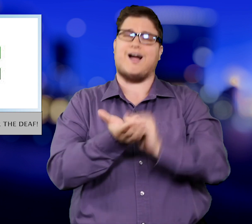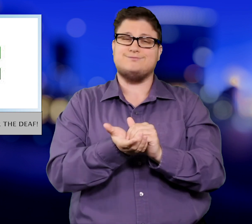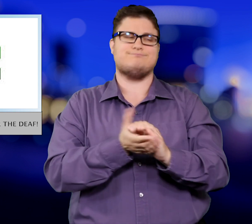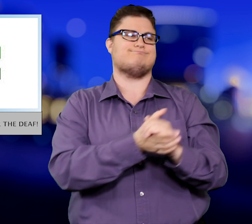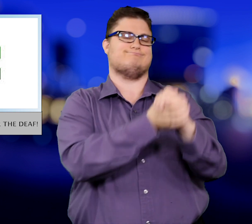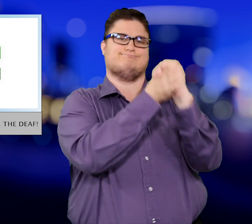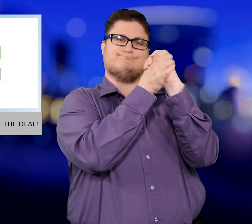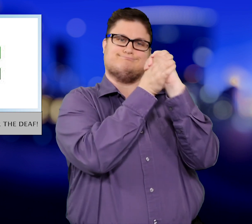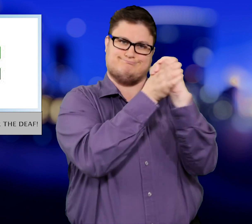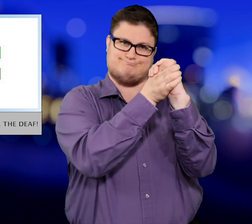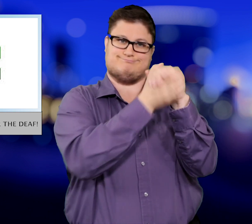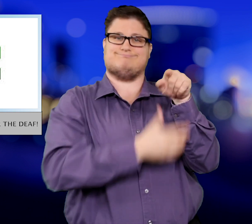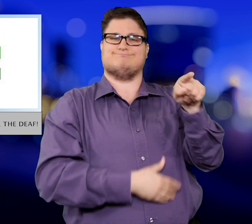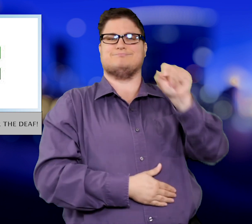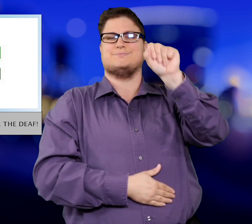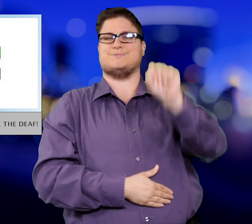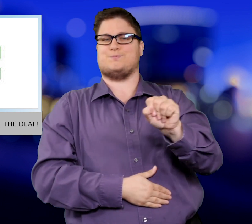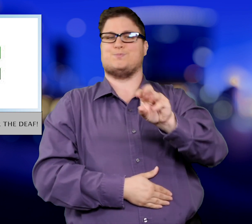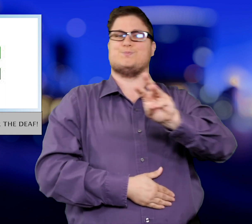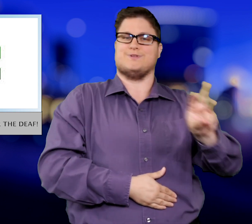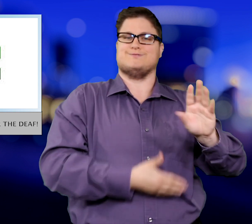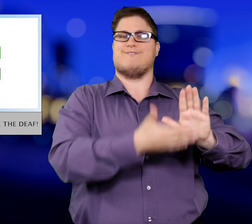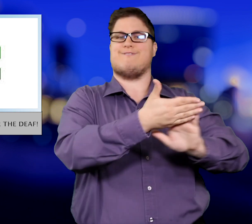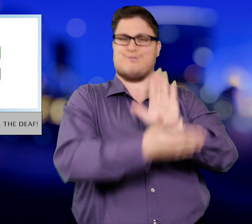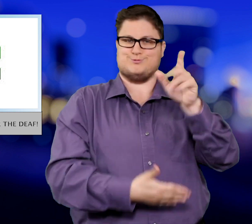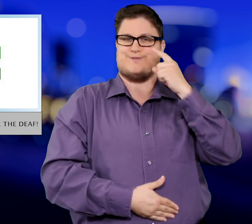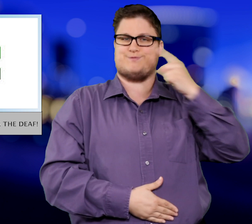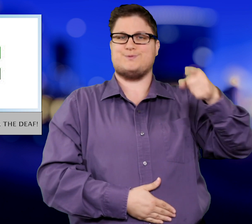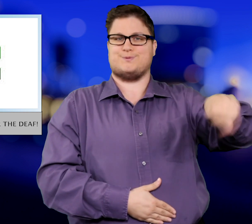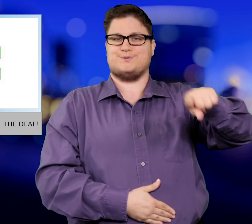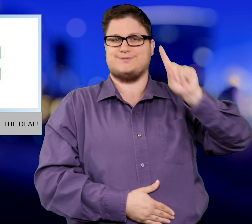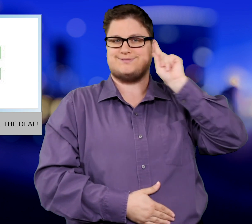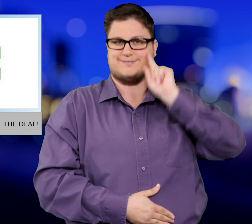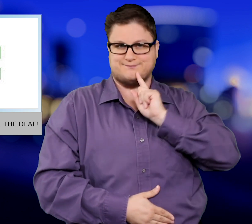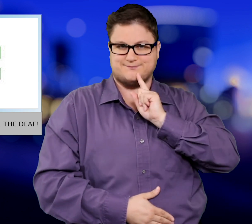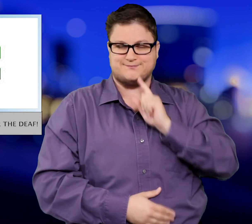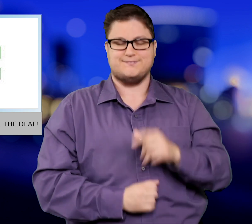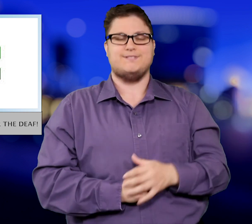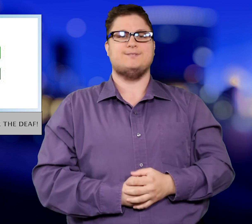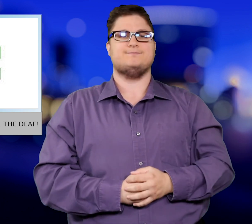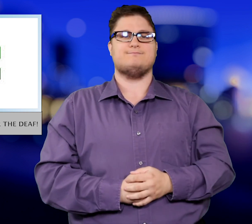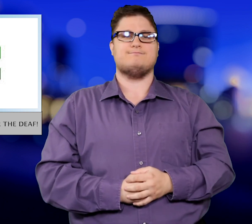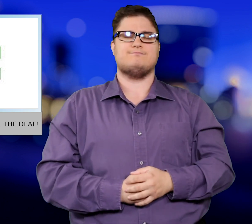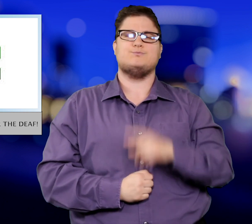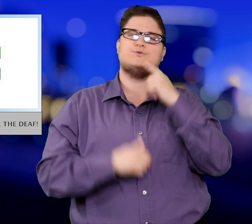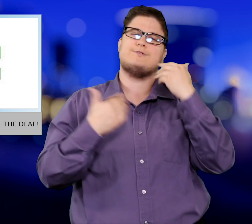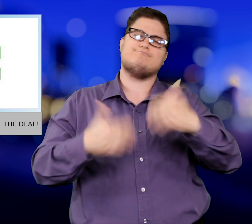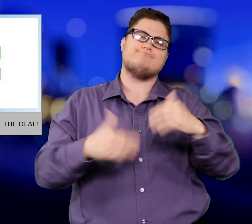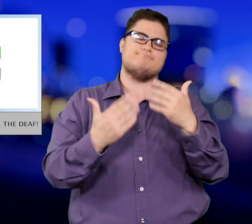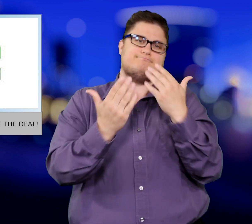Again congratulations South West College for the Deaf.